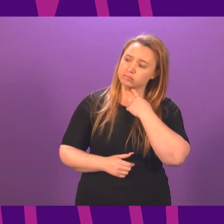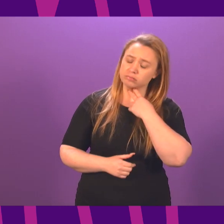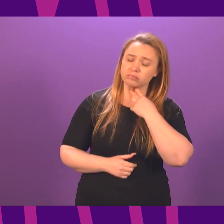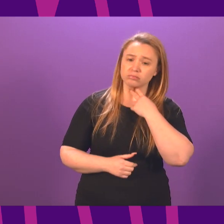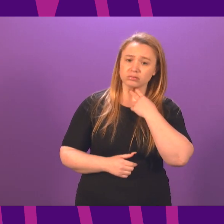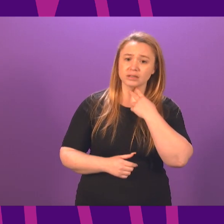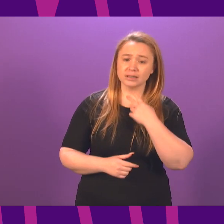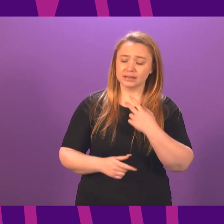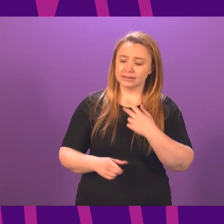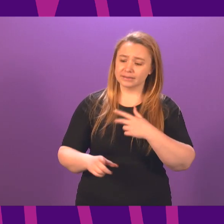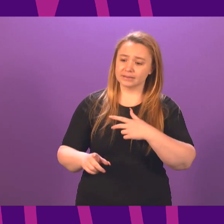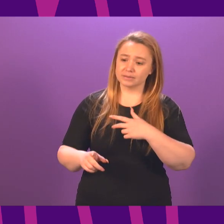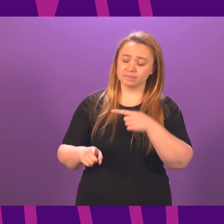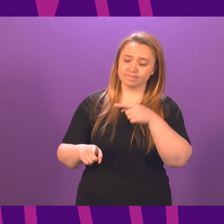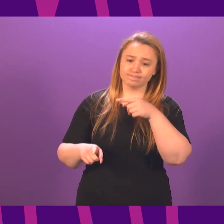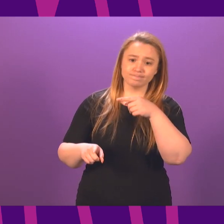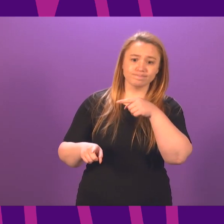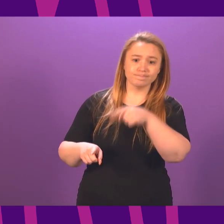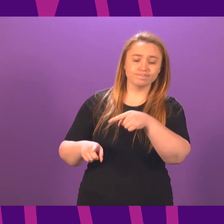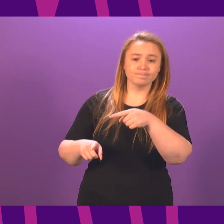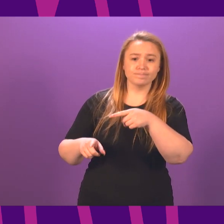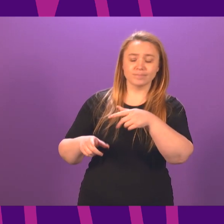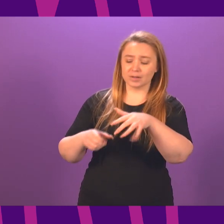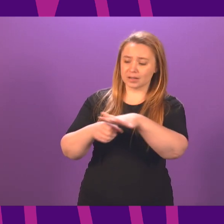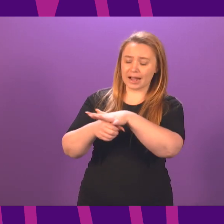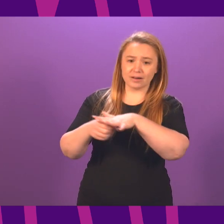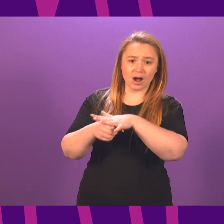anxiety that has clearly been caused to Kenny Gibson’s constituents. It is certainly the